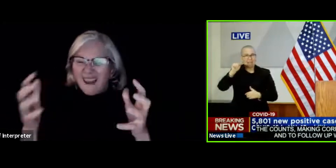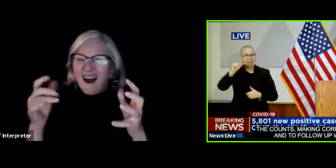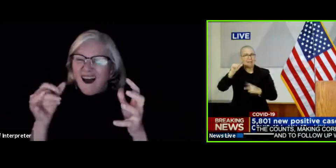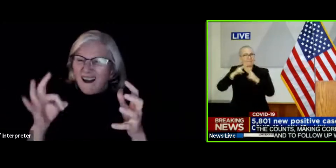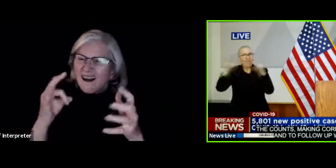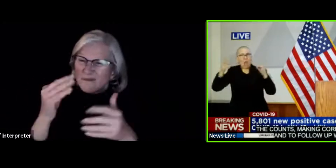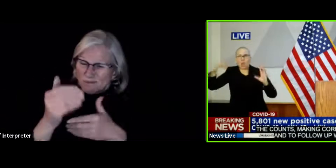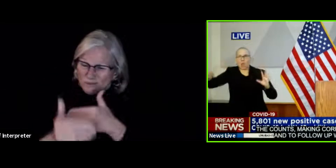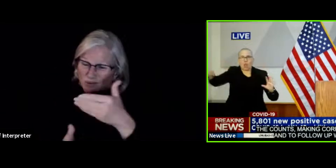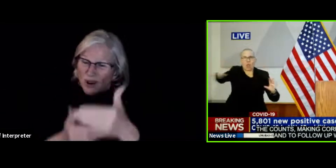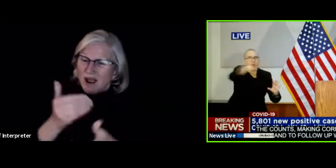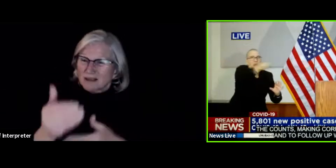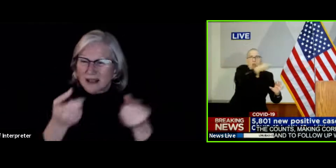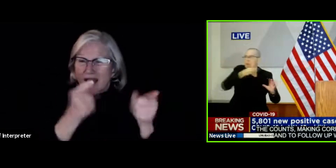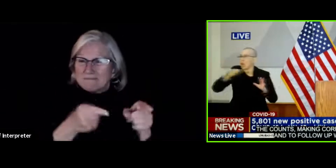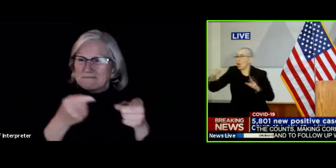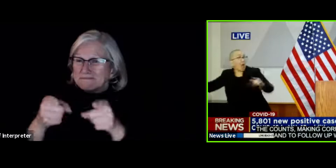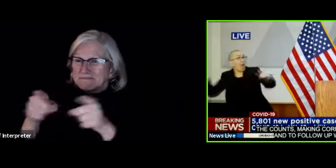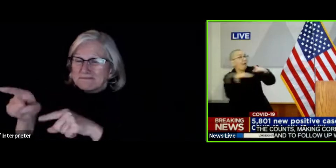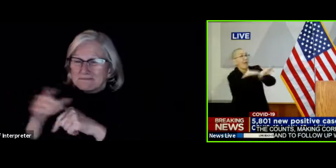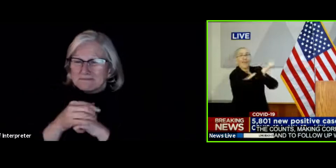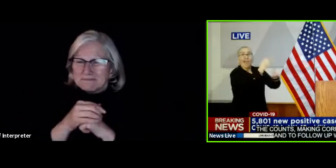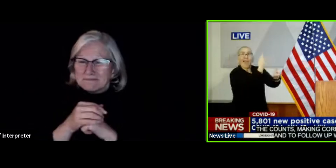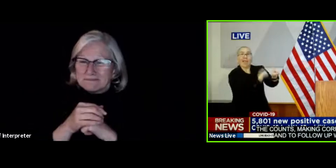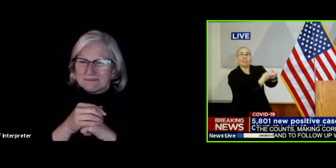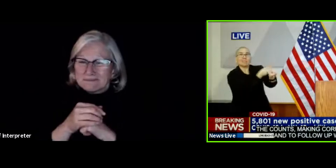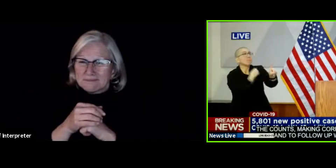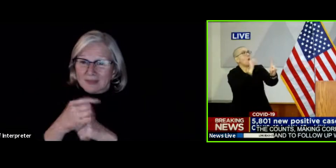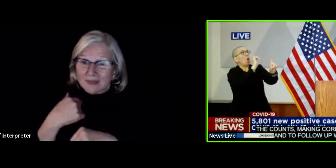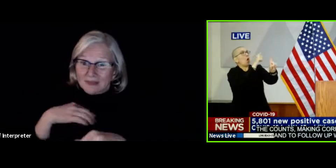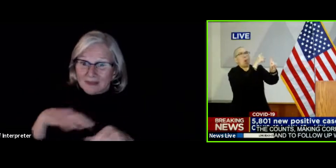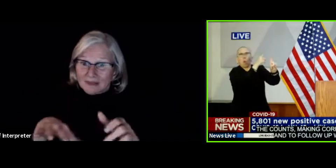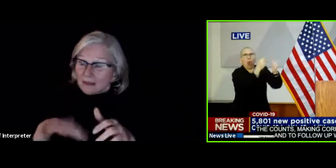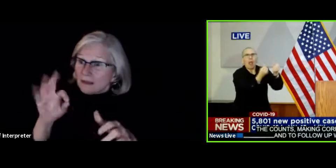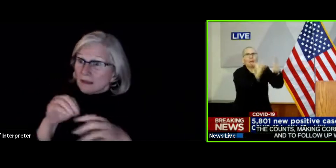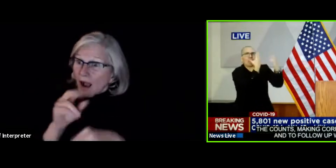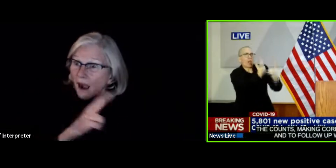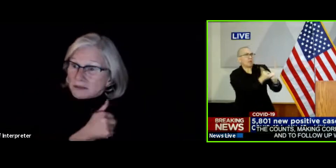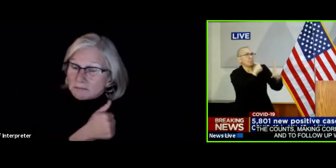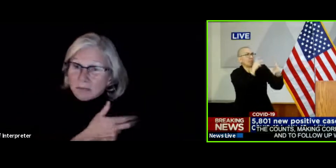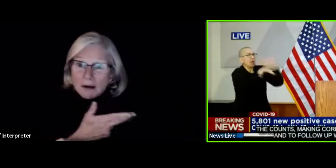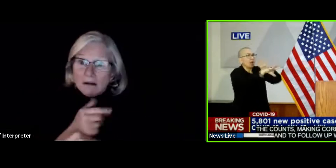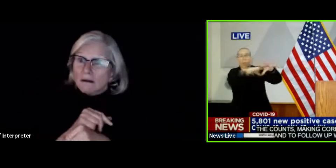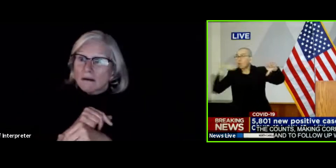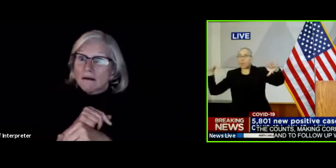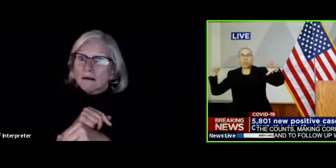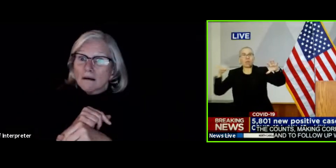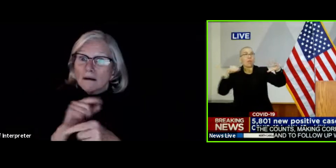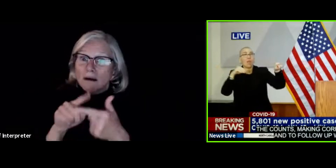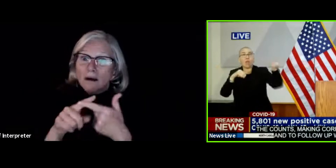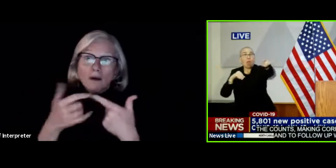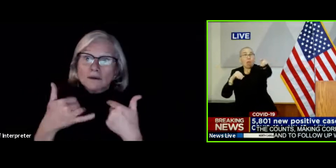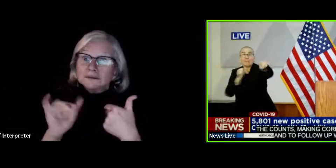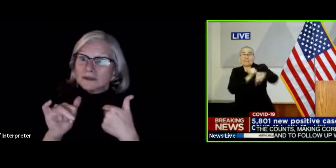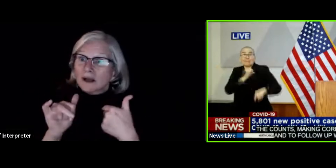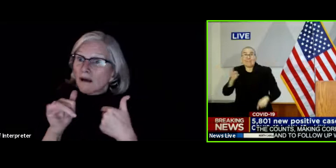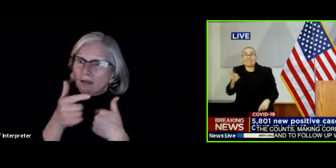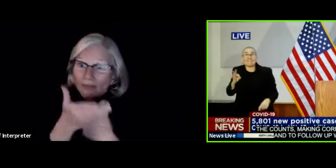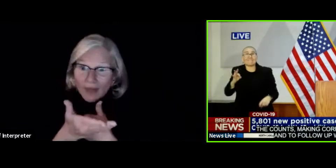AND WHETHER THEY'RE STILL IN THE HOSPITAL. THERE'S JUST A LOT OF STAFF EFFORT THAT GOES BEHIND THESE NUMBERS, AND I SAY ALL OF